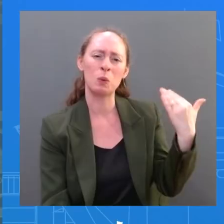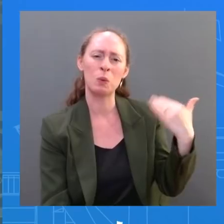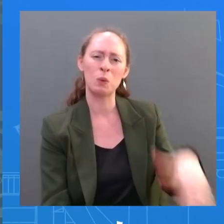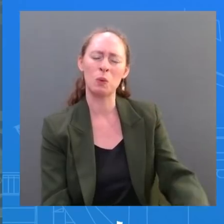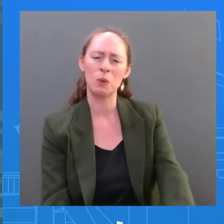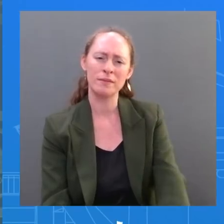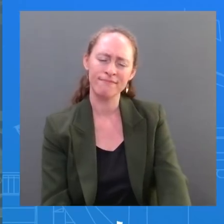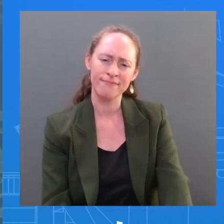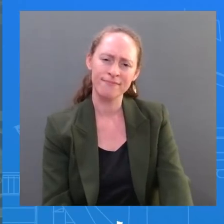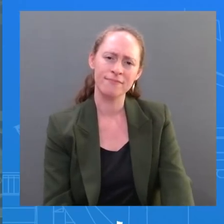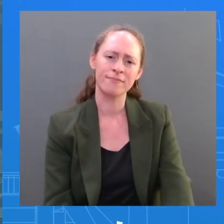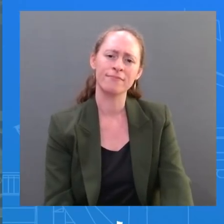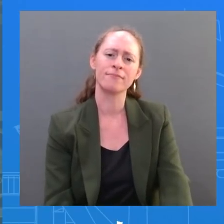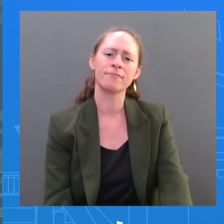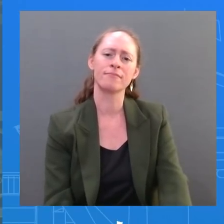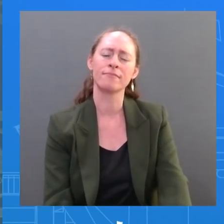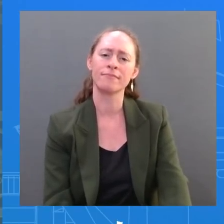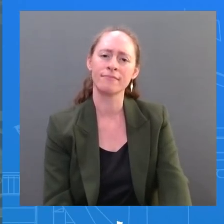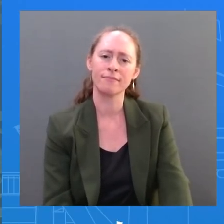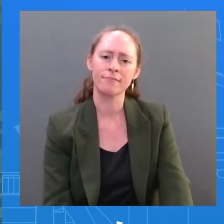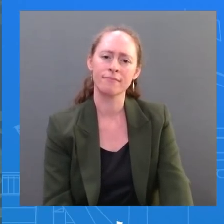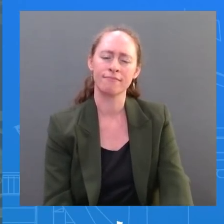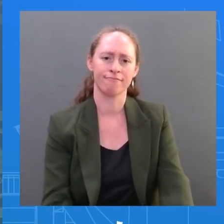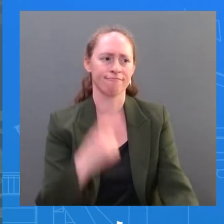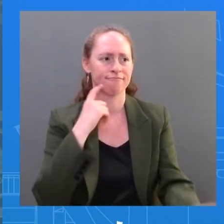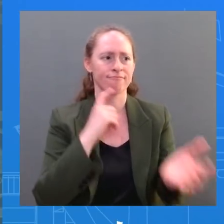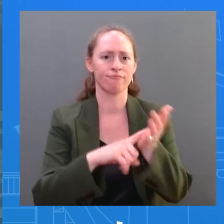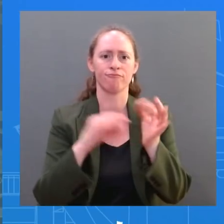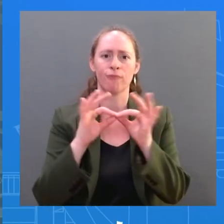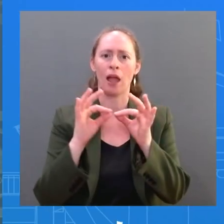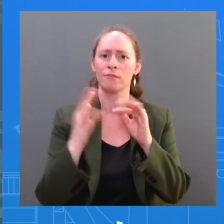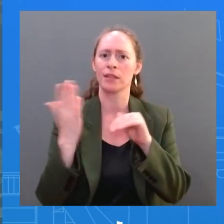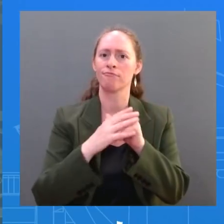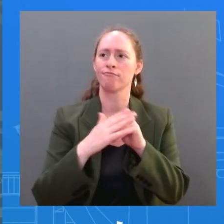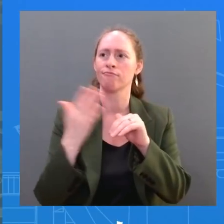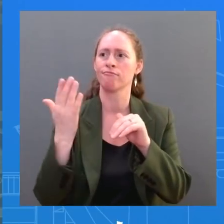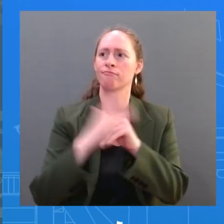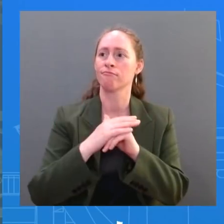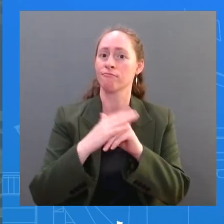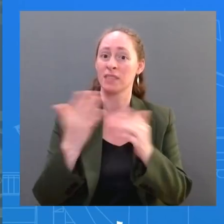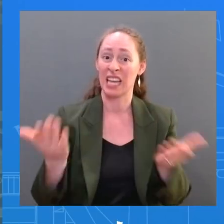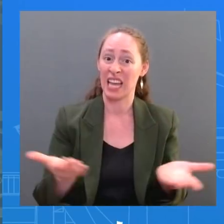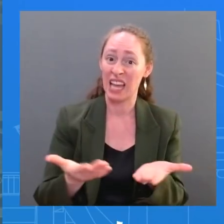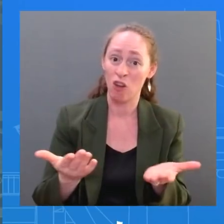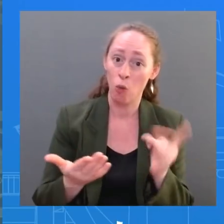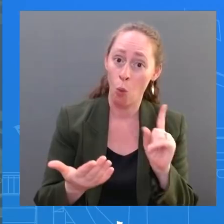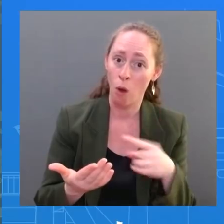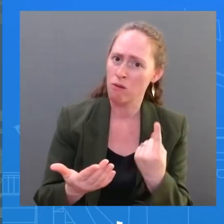That's why we have seen the increase -- food. And so, the President is going to continue to do the work. We know we need to do more.